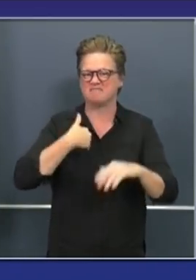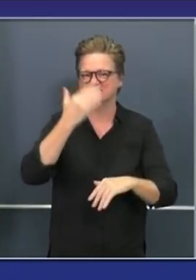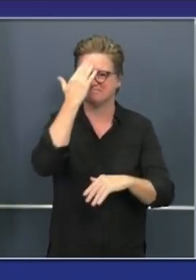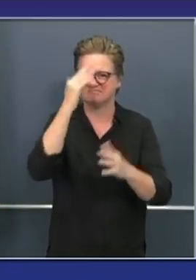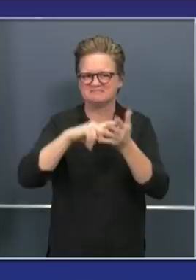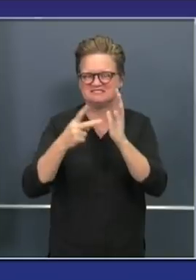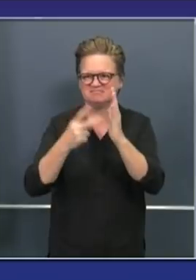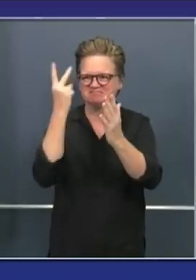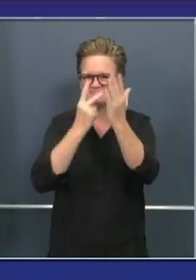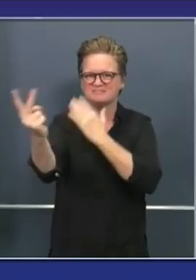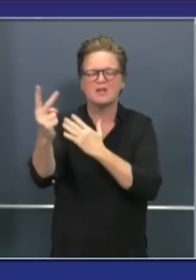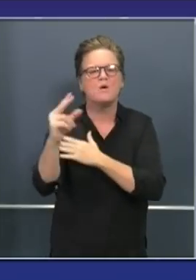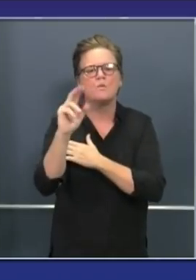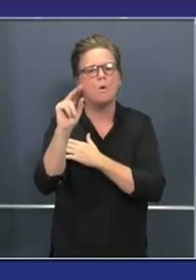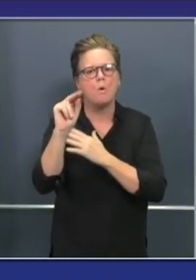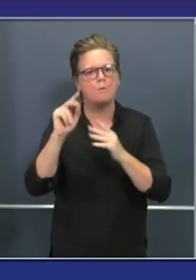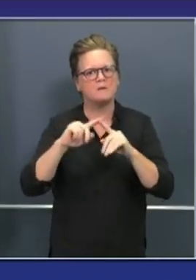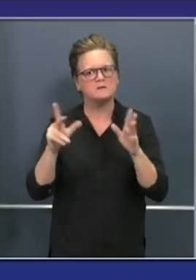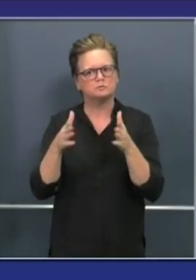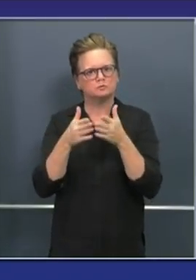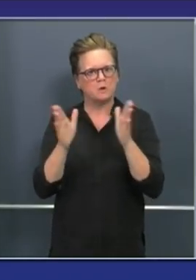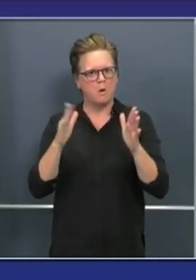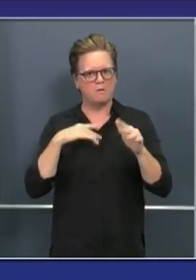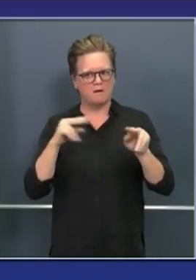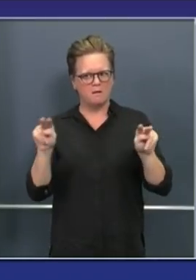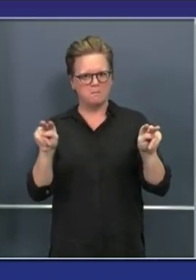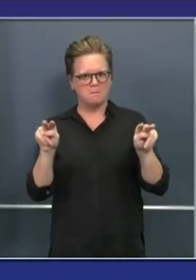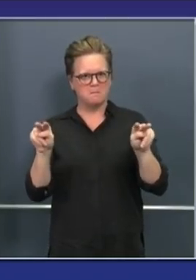MOMENT. ACCORDINGLY, LET ME GO BACK TO THE HOSPITALIZATION NUMBER, THE